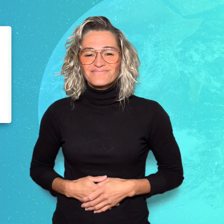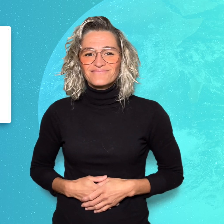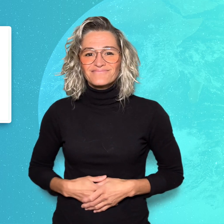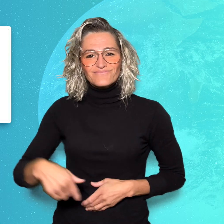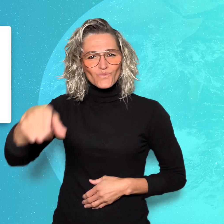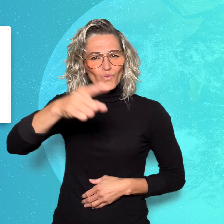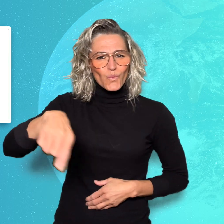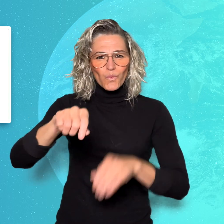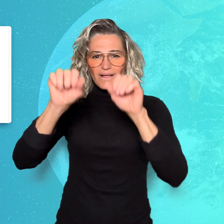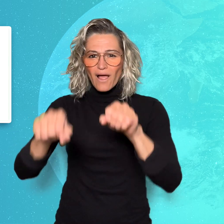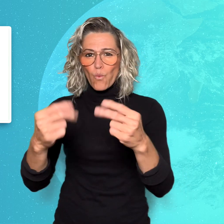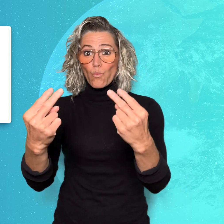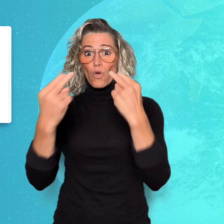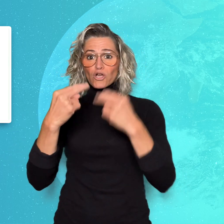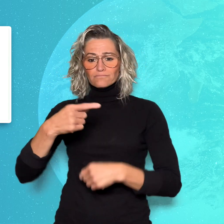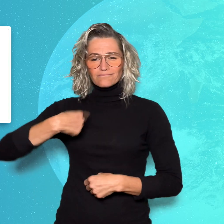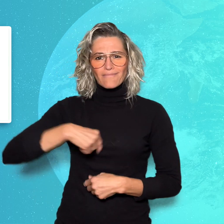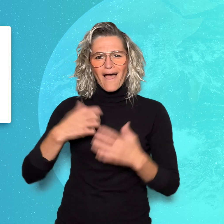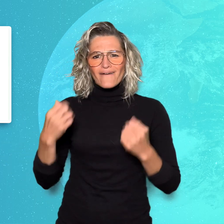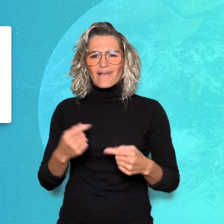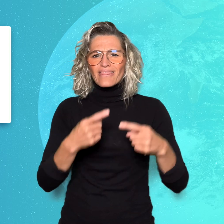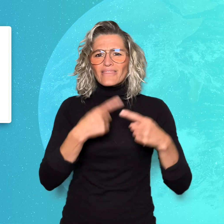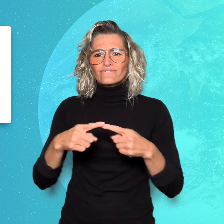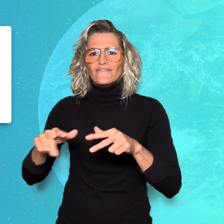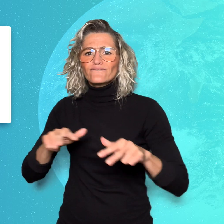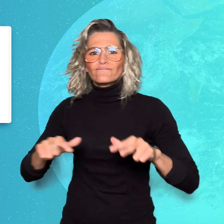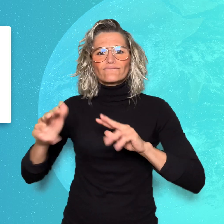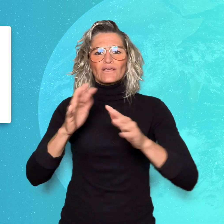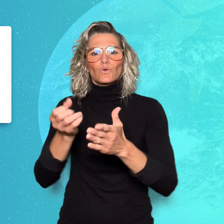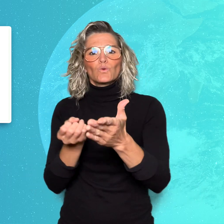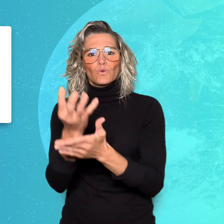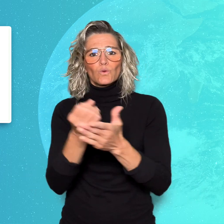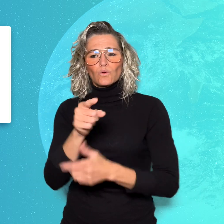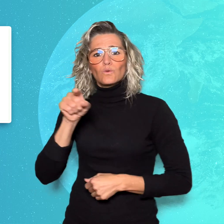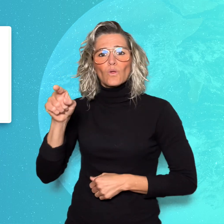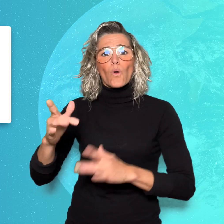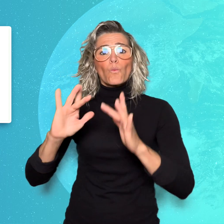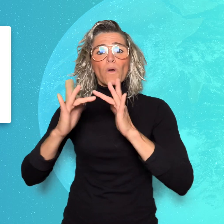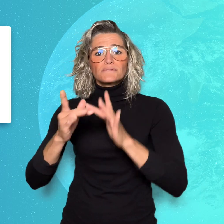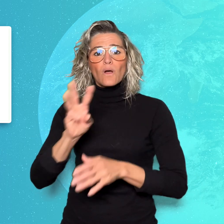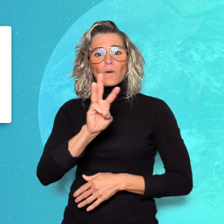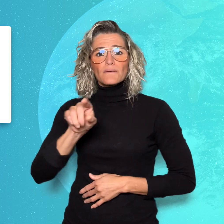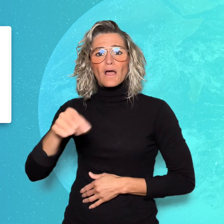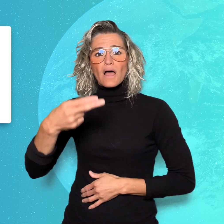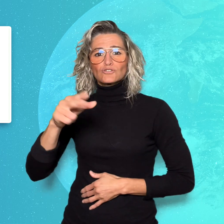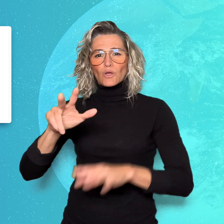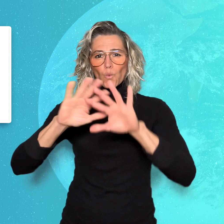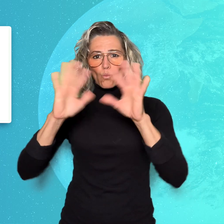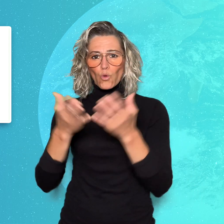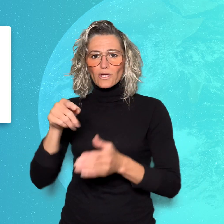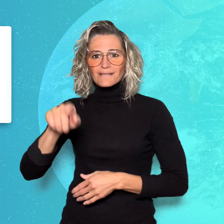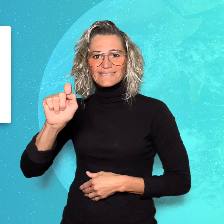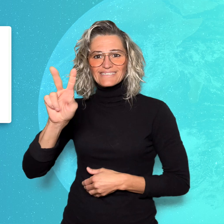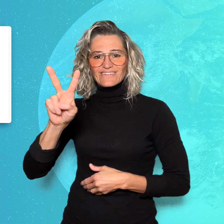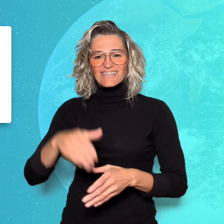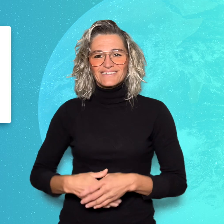You can watch all of our videos at www.h3world.tv.